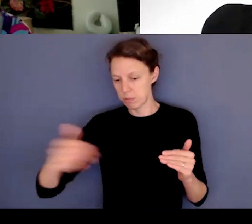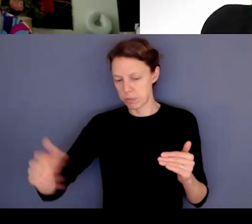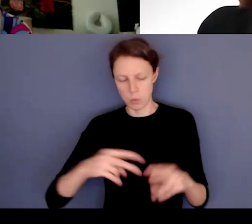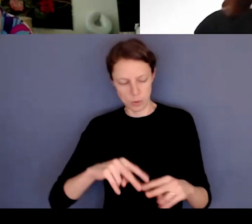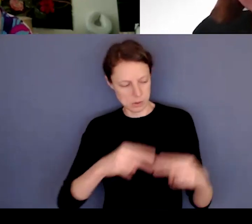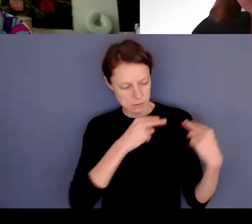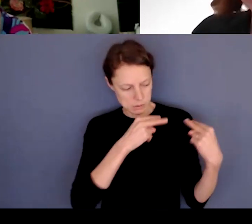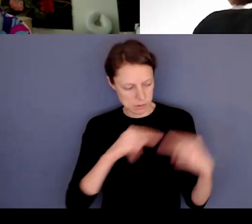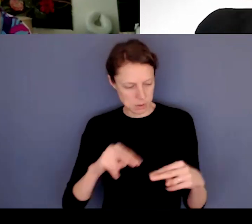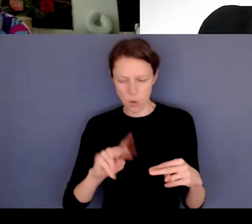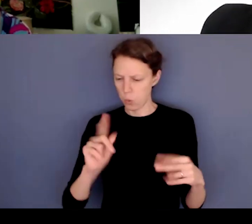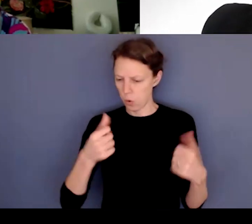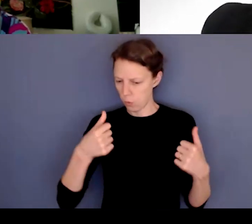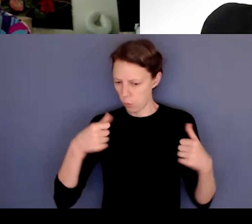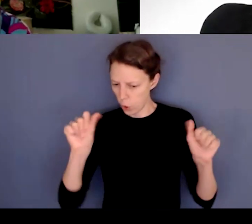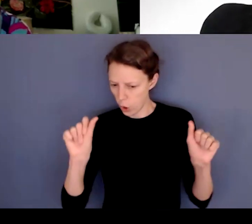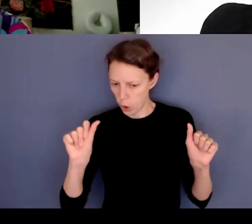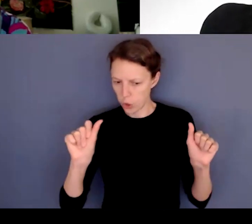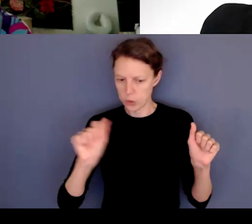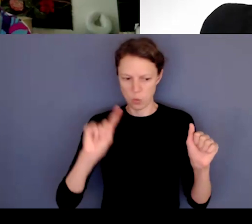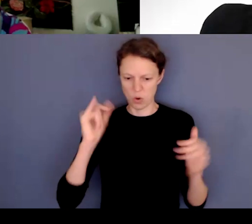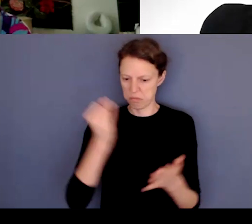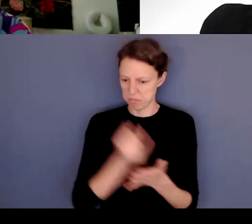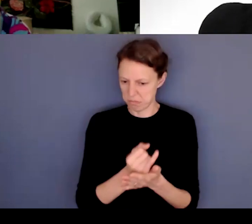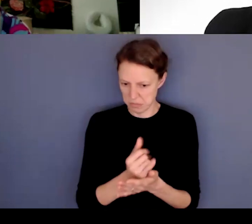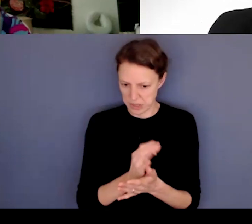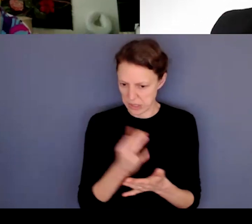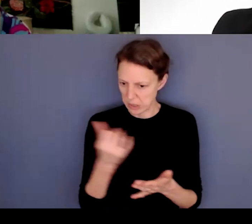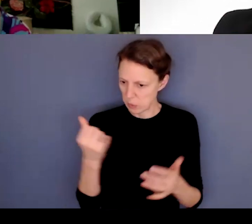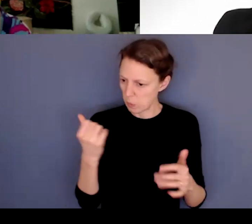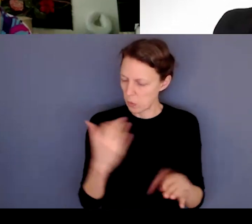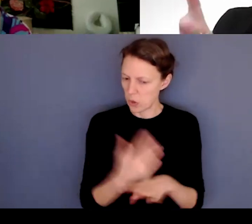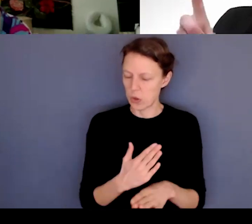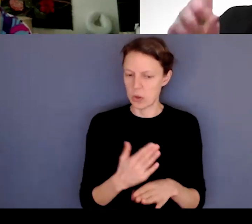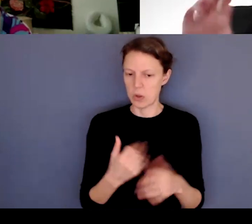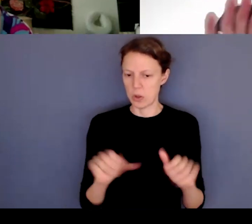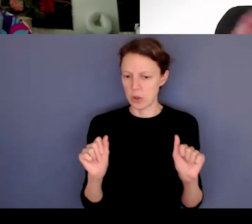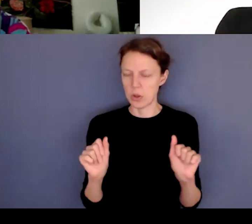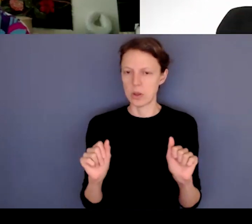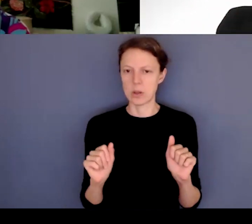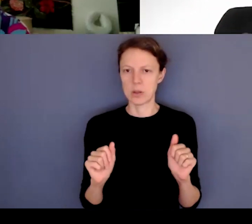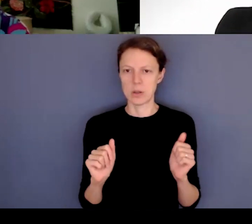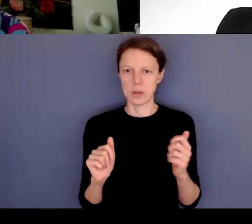learn from okay, why did it work so well? What were the factors that led to it? Was it just really topical? Did we send it?